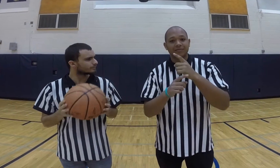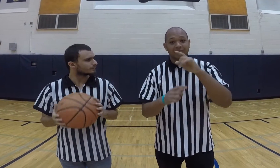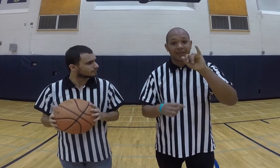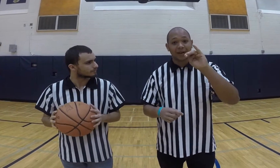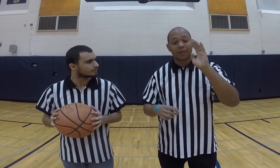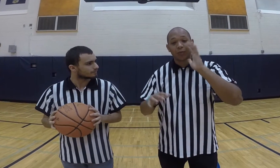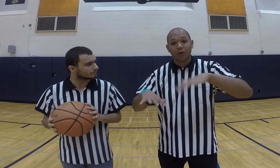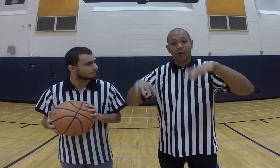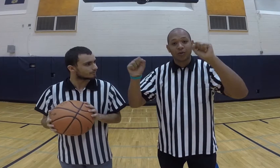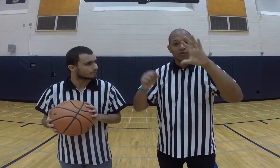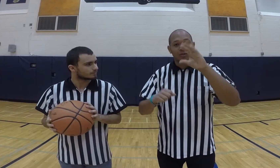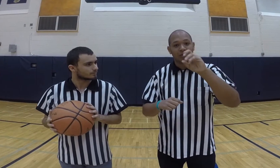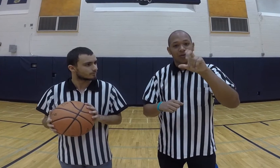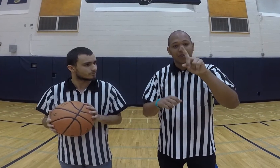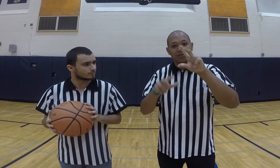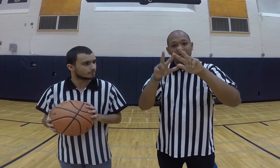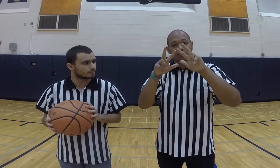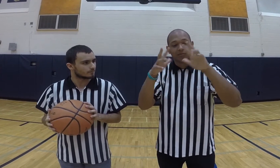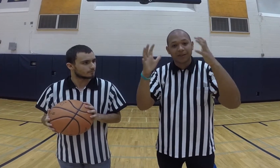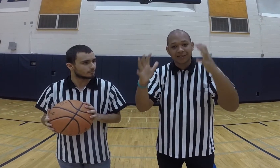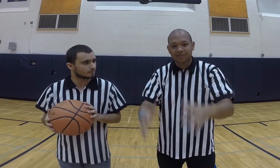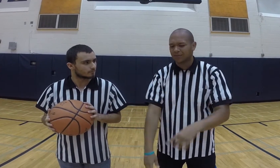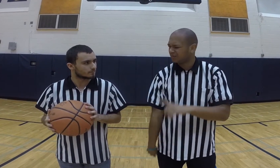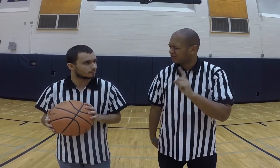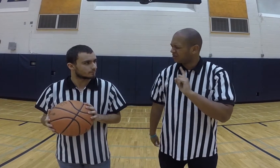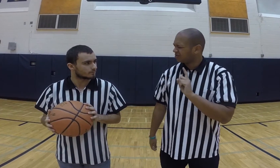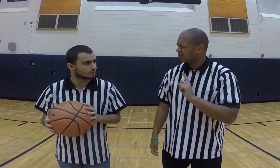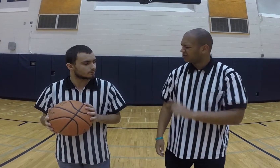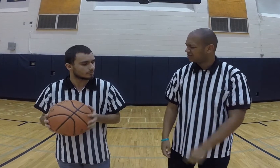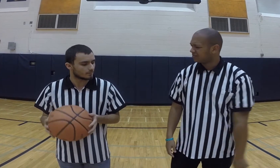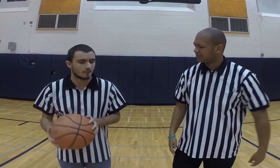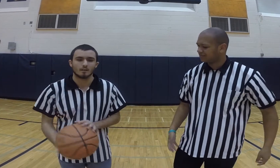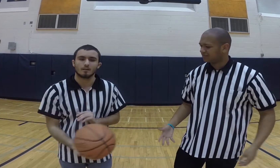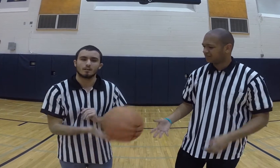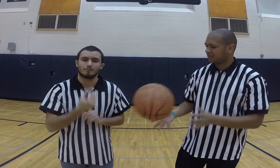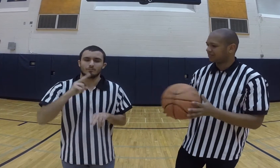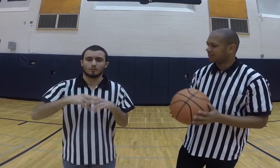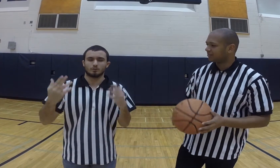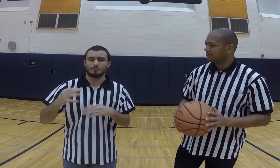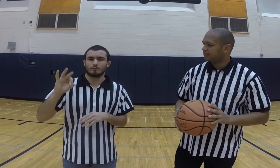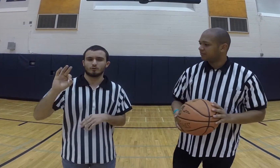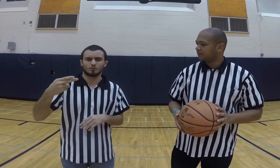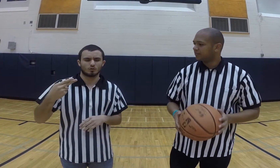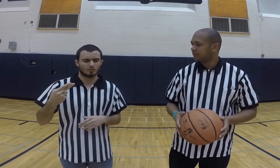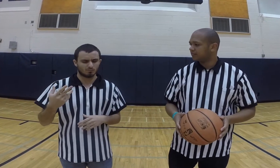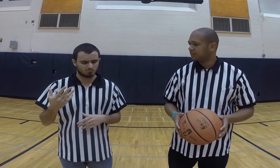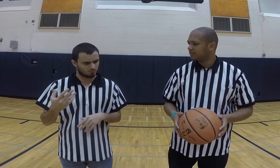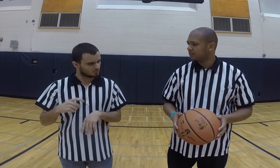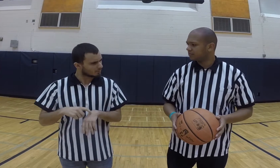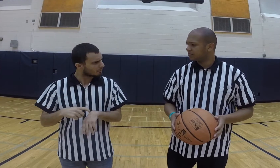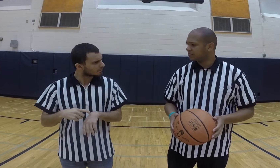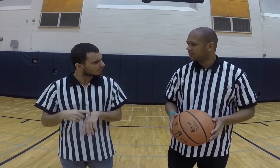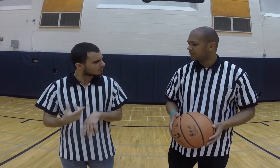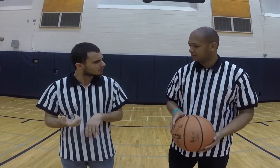Roderick: That's right, Intramurals is hosting co-ed 3x3 basketball Roderick: Where? Jeremy: Of course, here in Field House! Jeremy: Hmm what time?